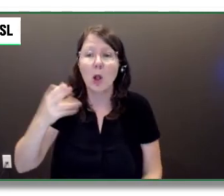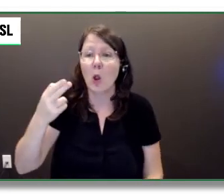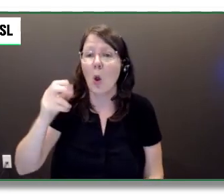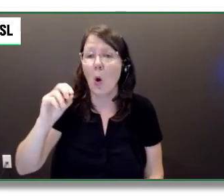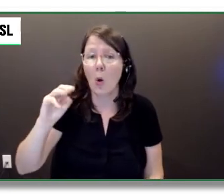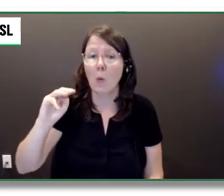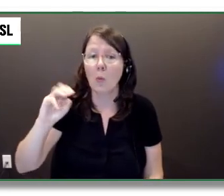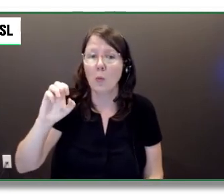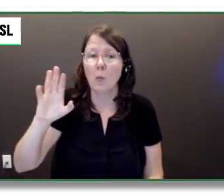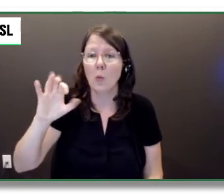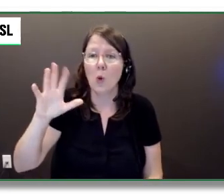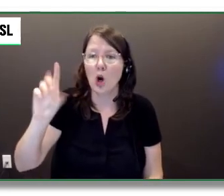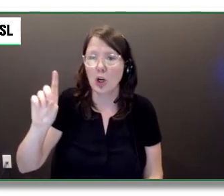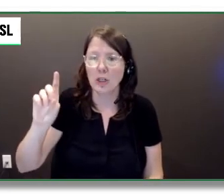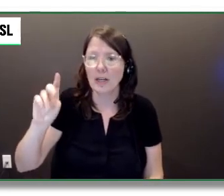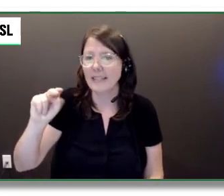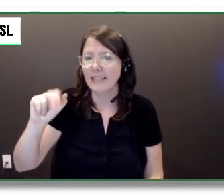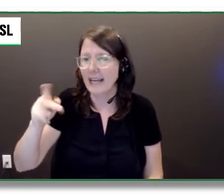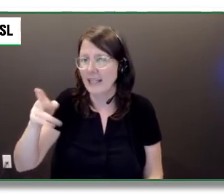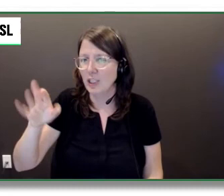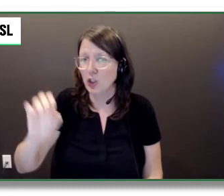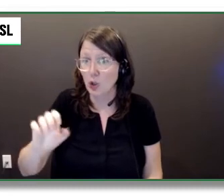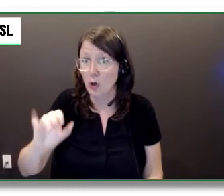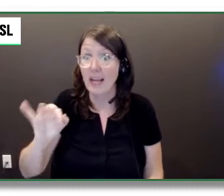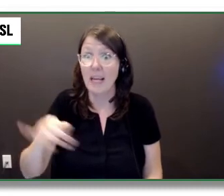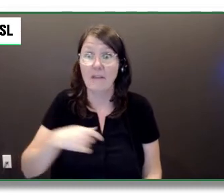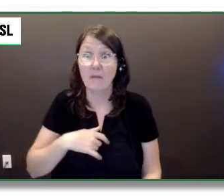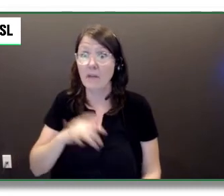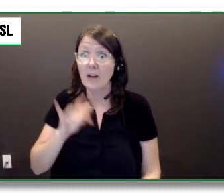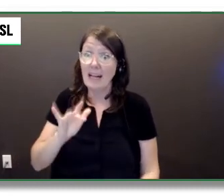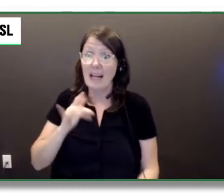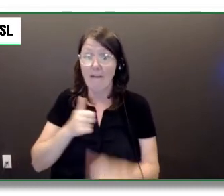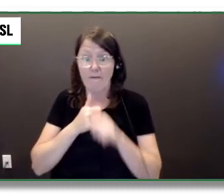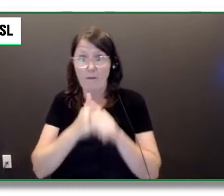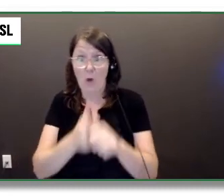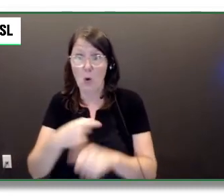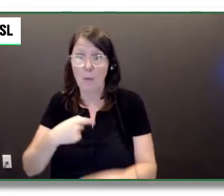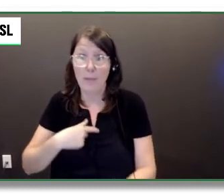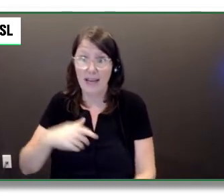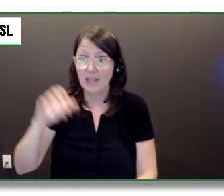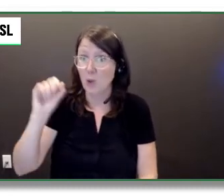find out when it's ready to go. So as a conclusion, I want to share